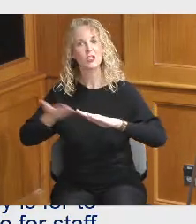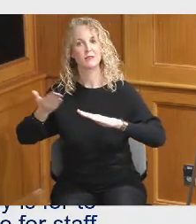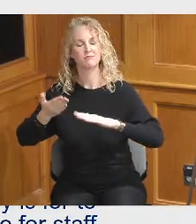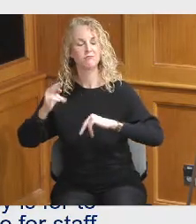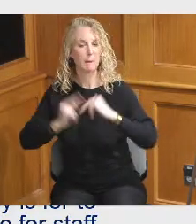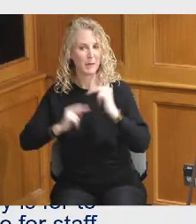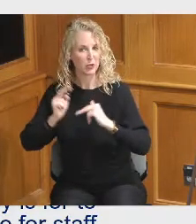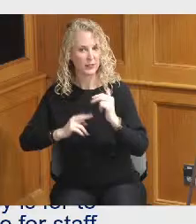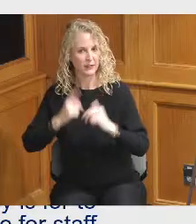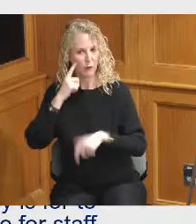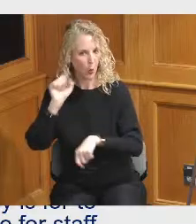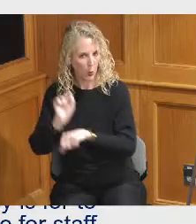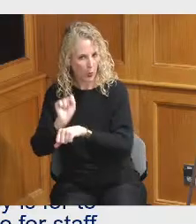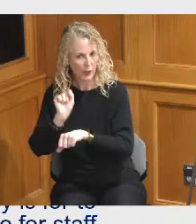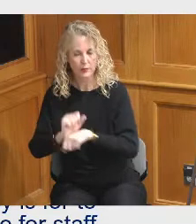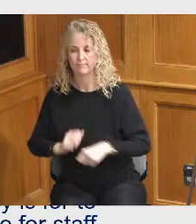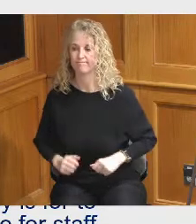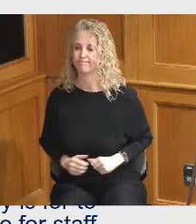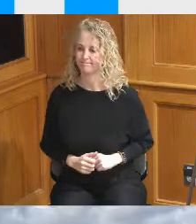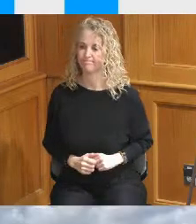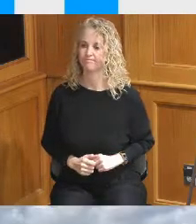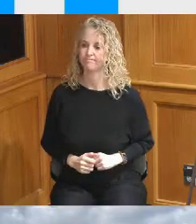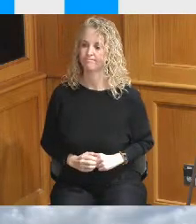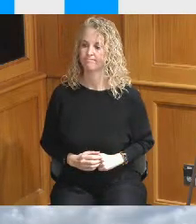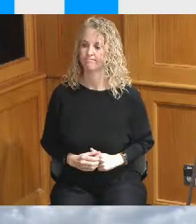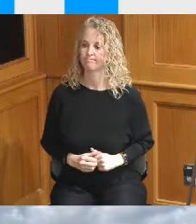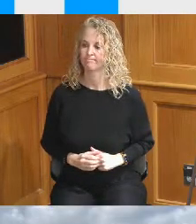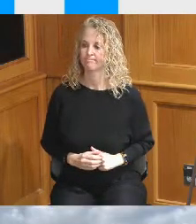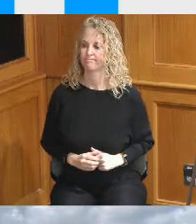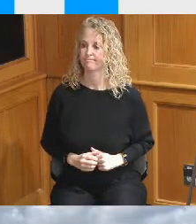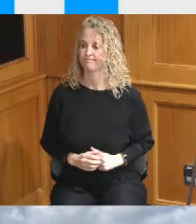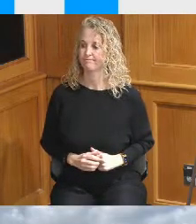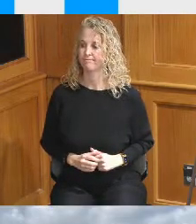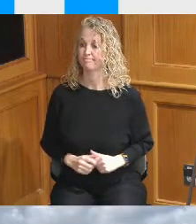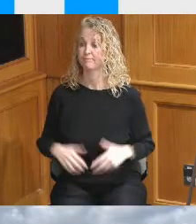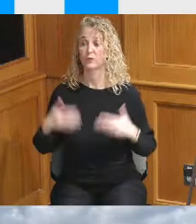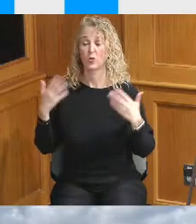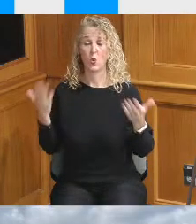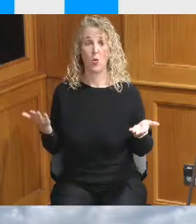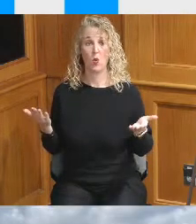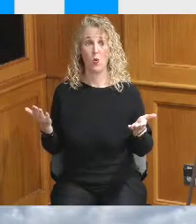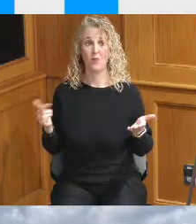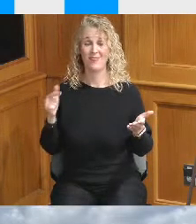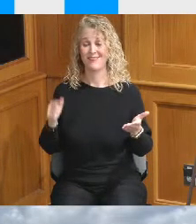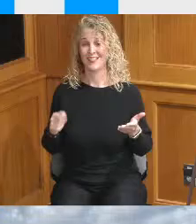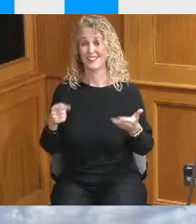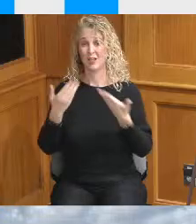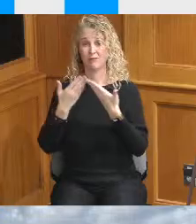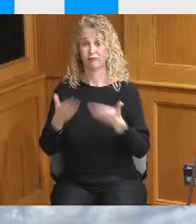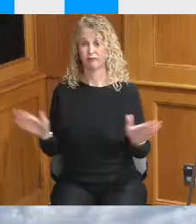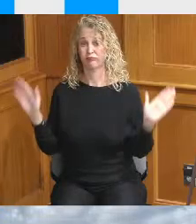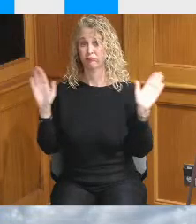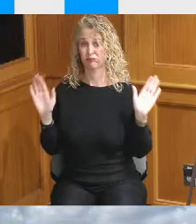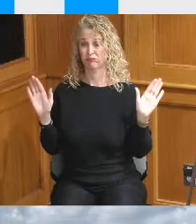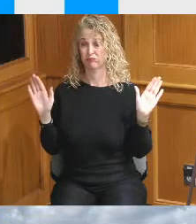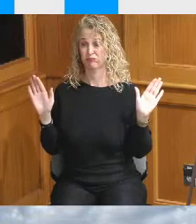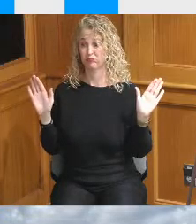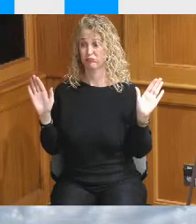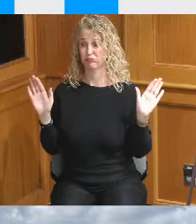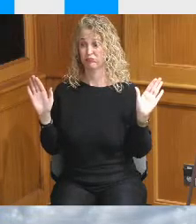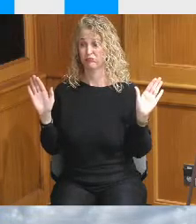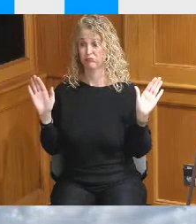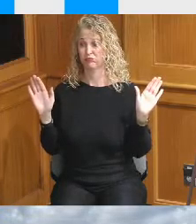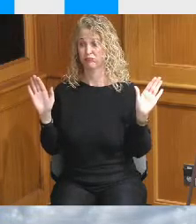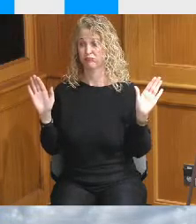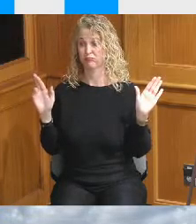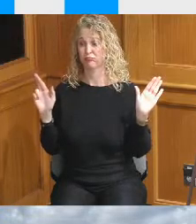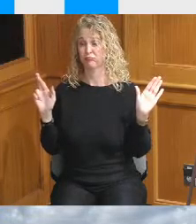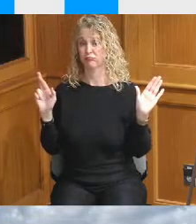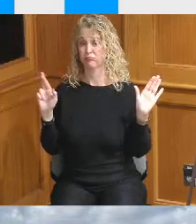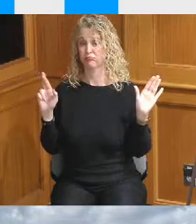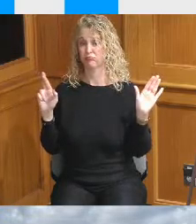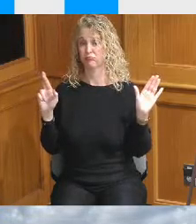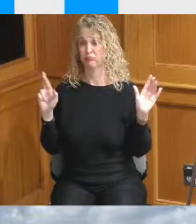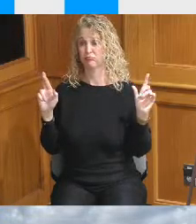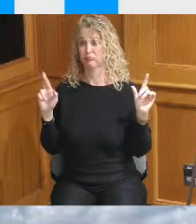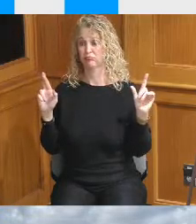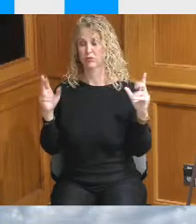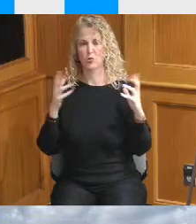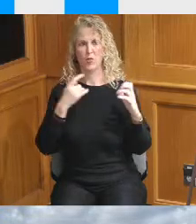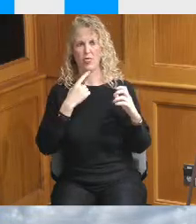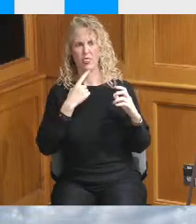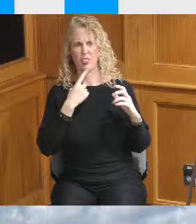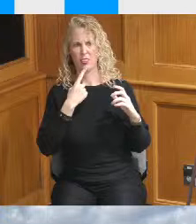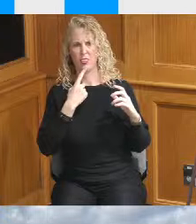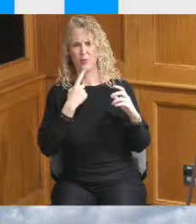in all right so here is the project overview and going to go that red one no the area oh okay